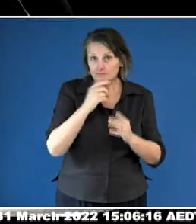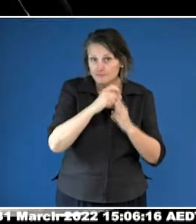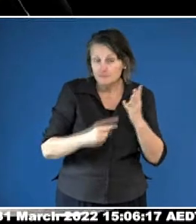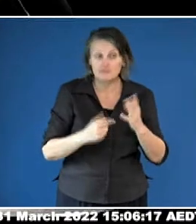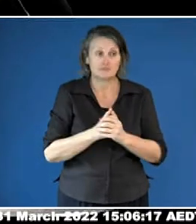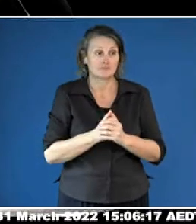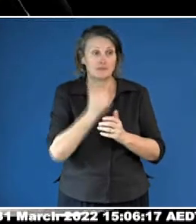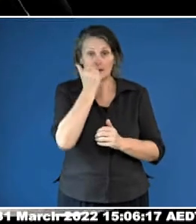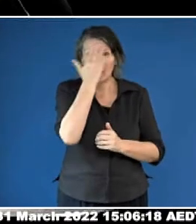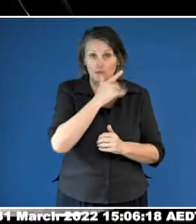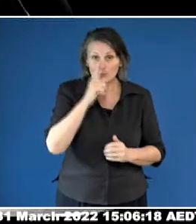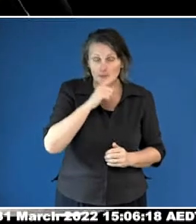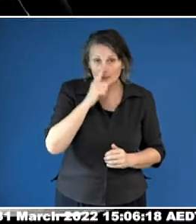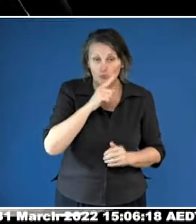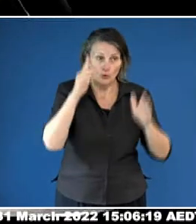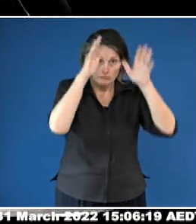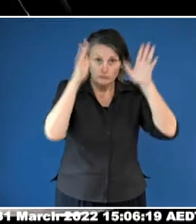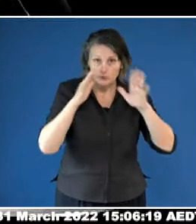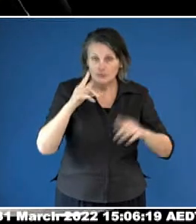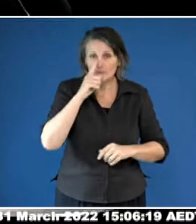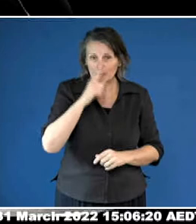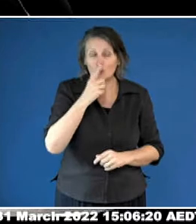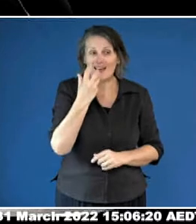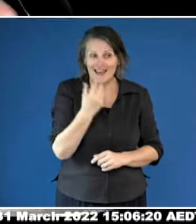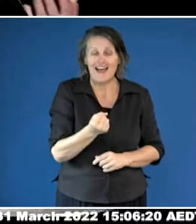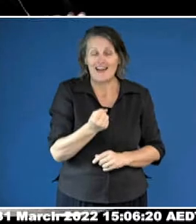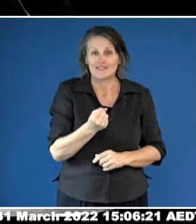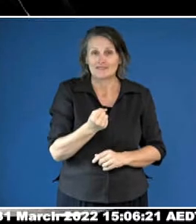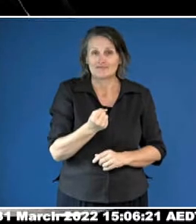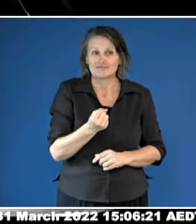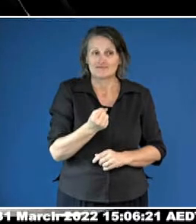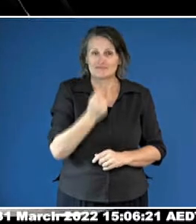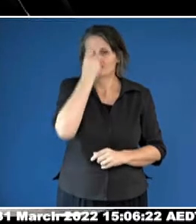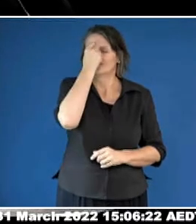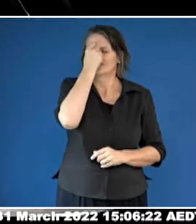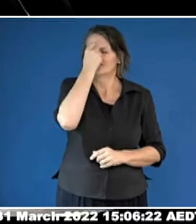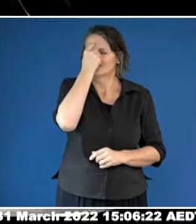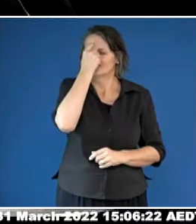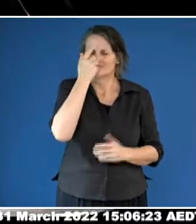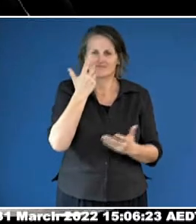really specific risk of trauma associated with telling, for instance, a local area coordinator your story.